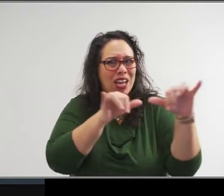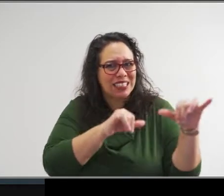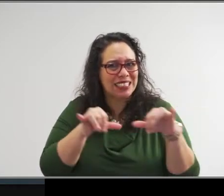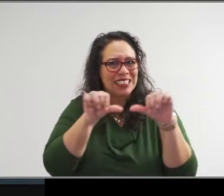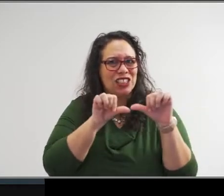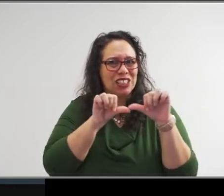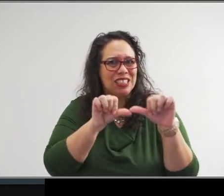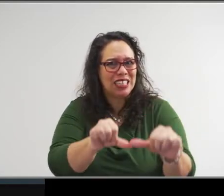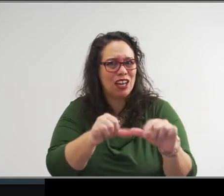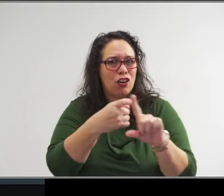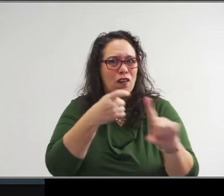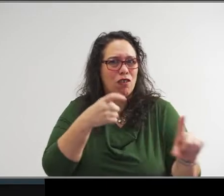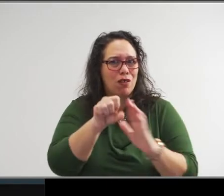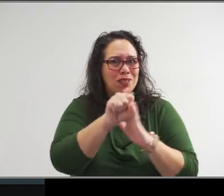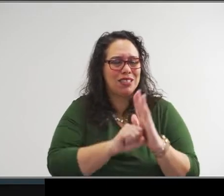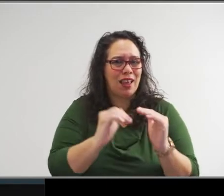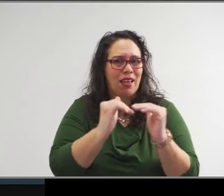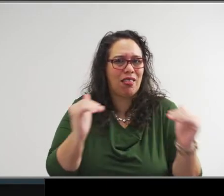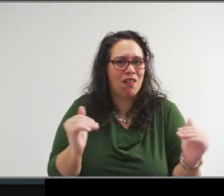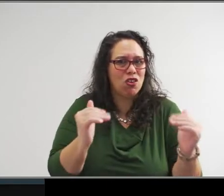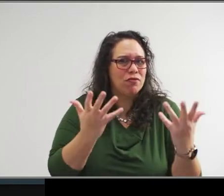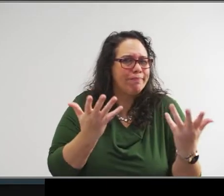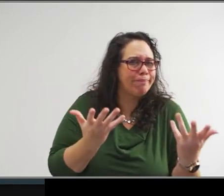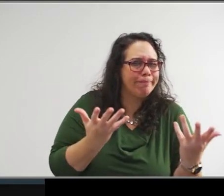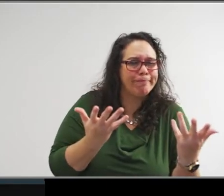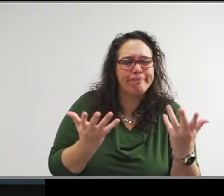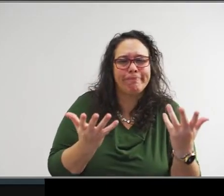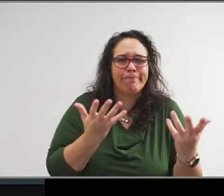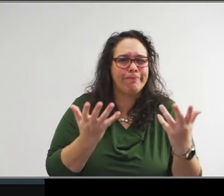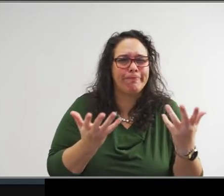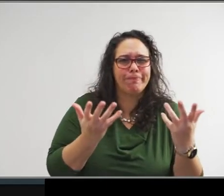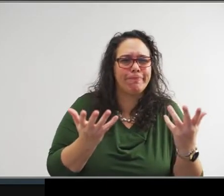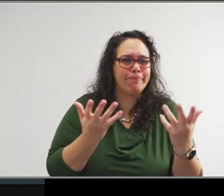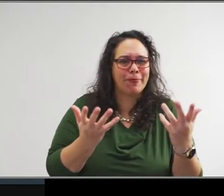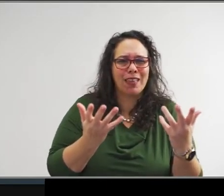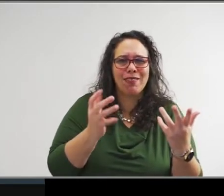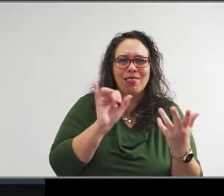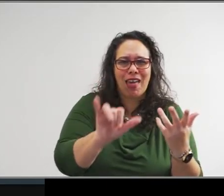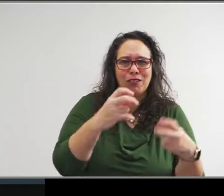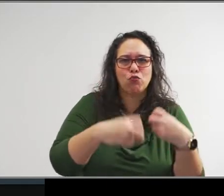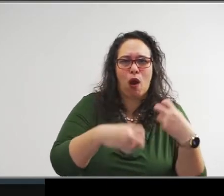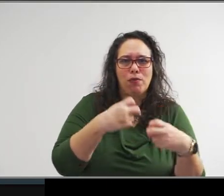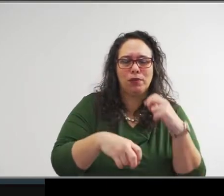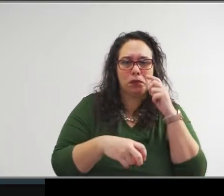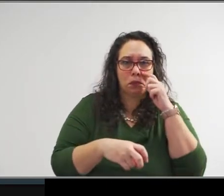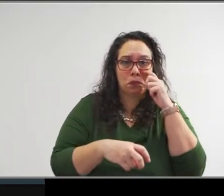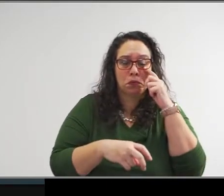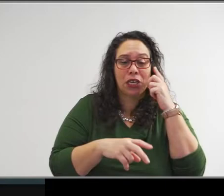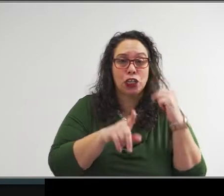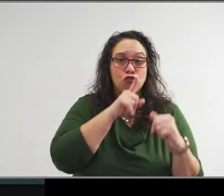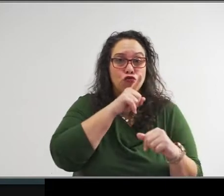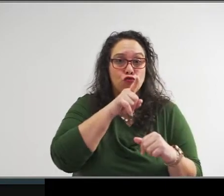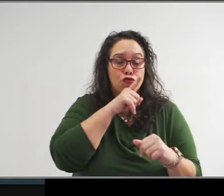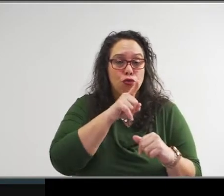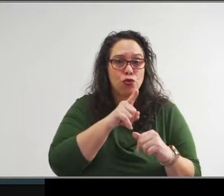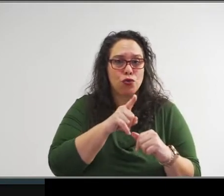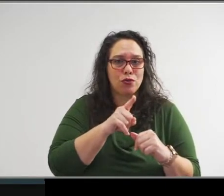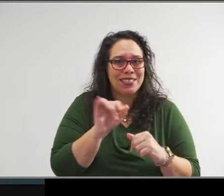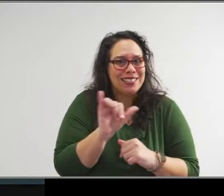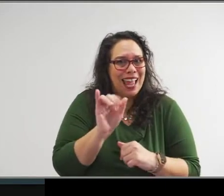from the state's level that stamp that is problematic for us. It's true for us with Los Angeles unified.